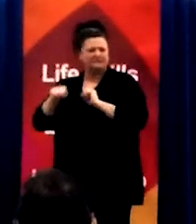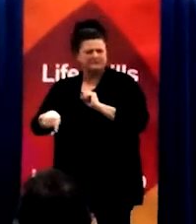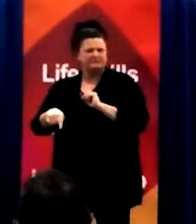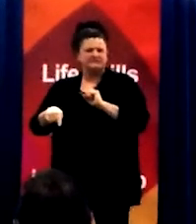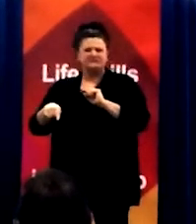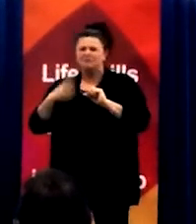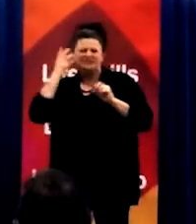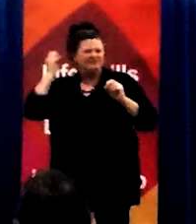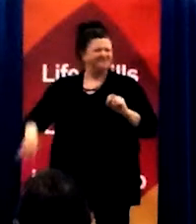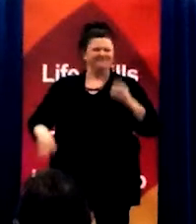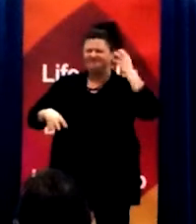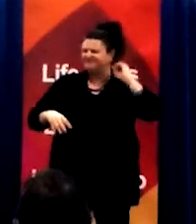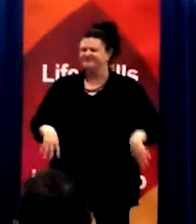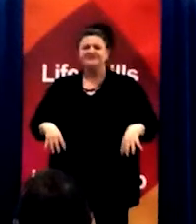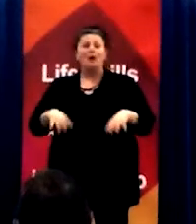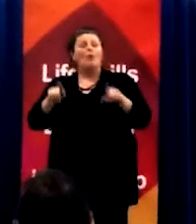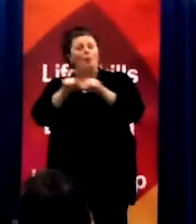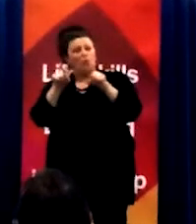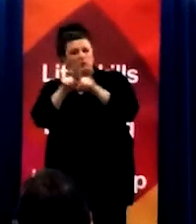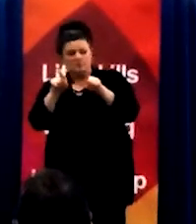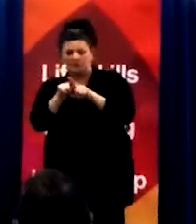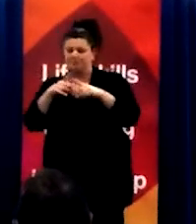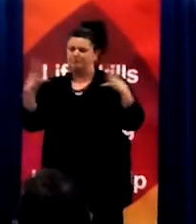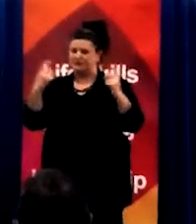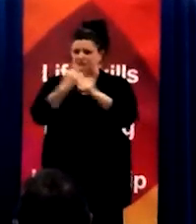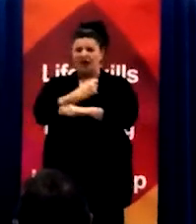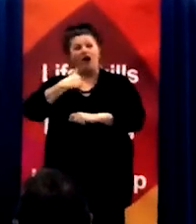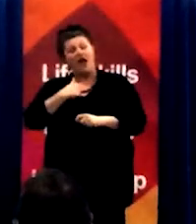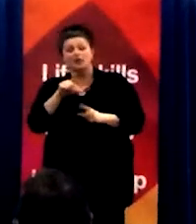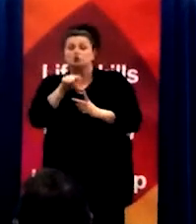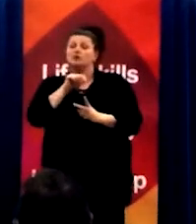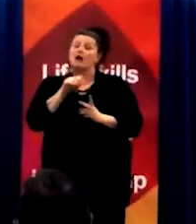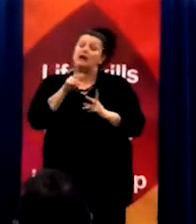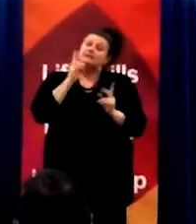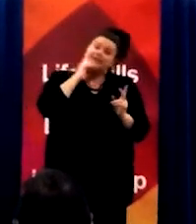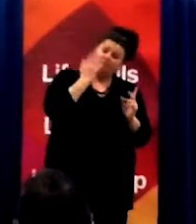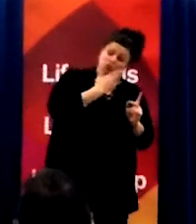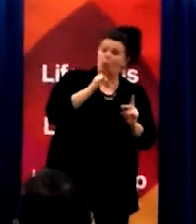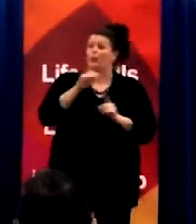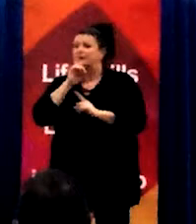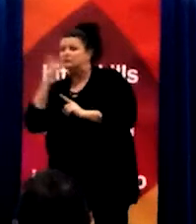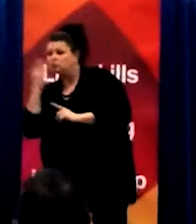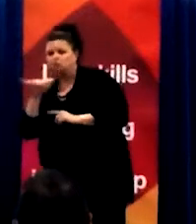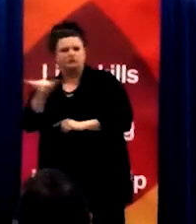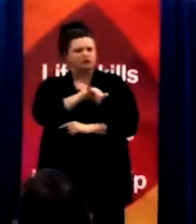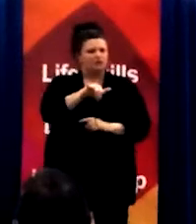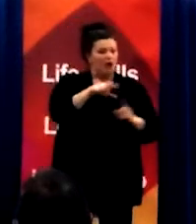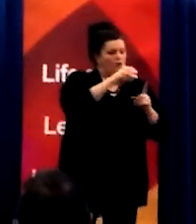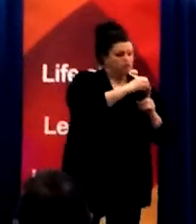It was also a change with the choice to either go to a Deaf or Hearing school, the transfer from primary to high school.